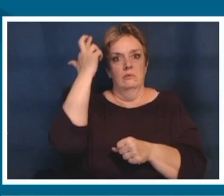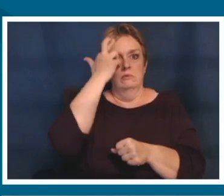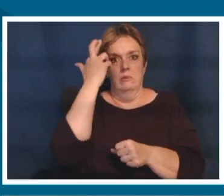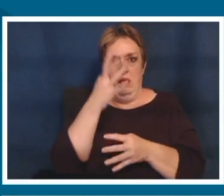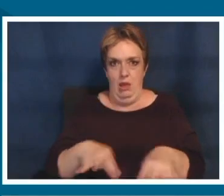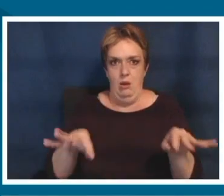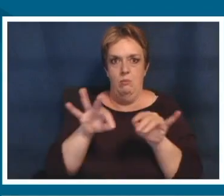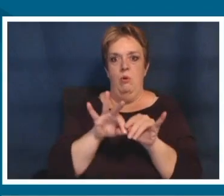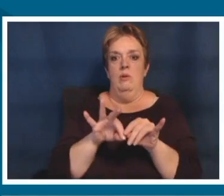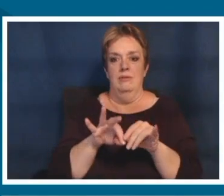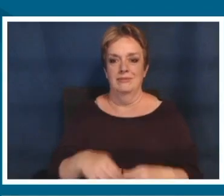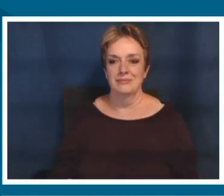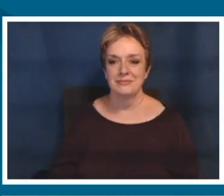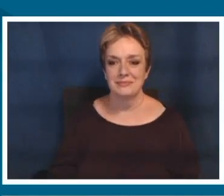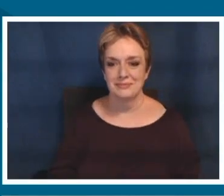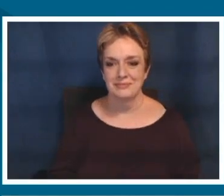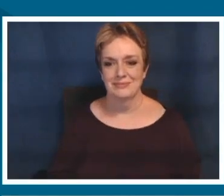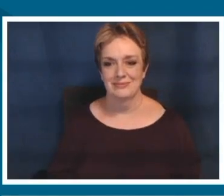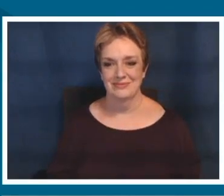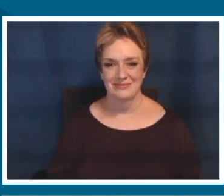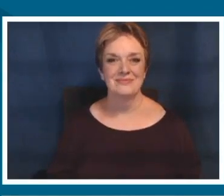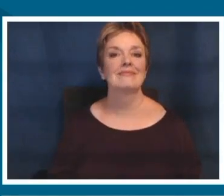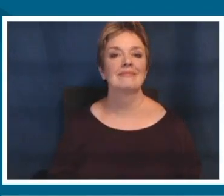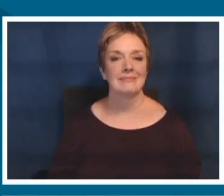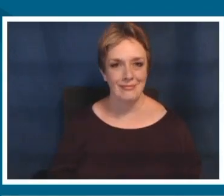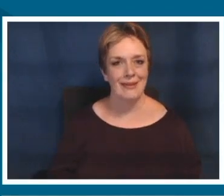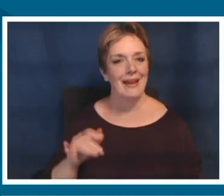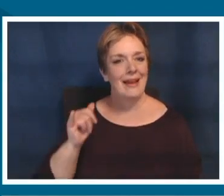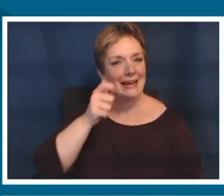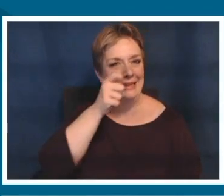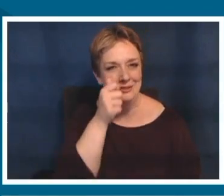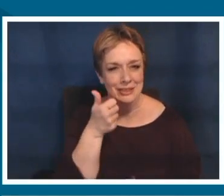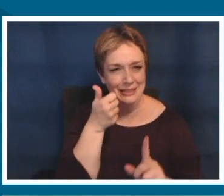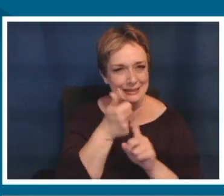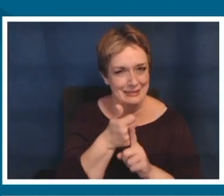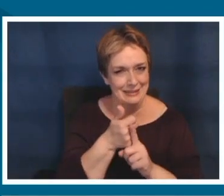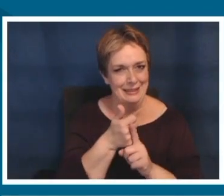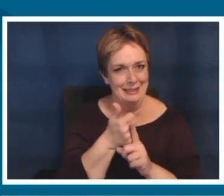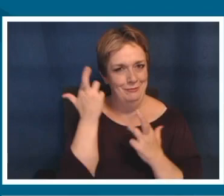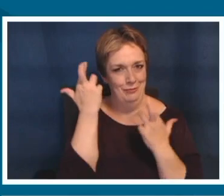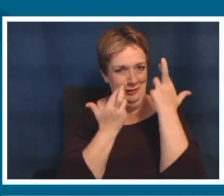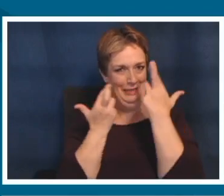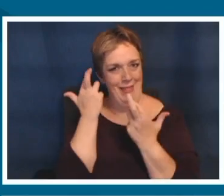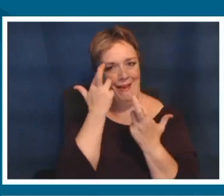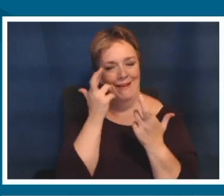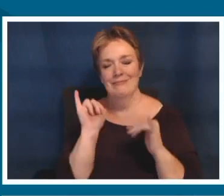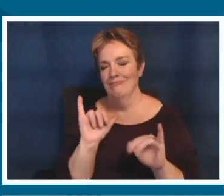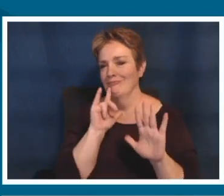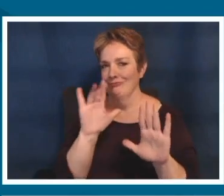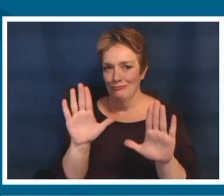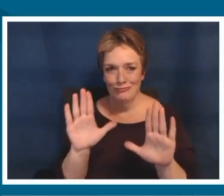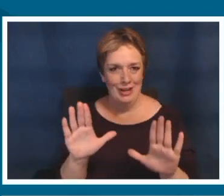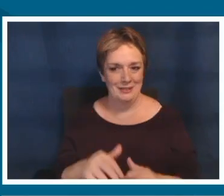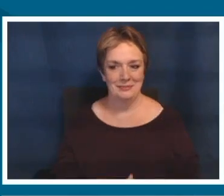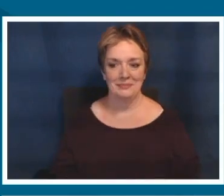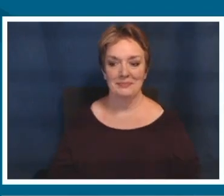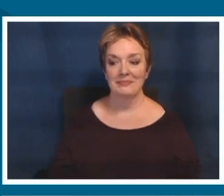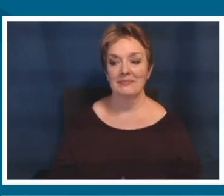oh we actually she got that out of it it was good um because so there's a couple of things